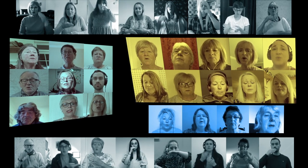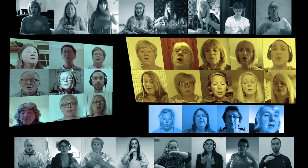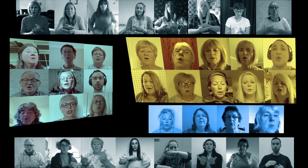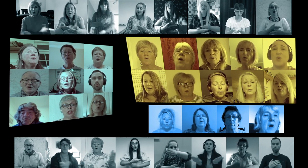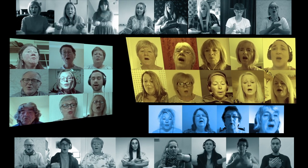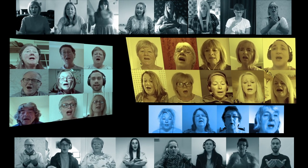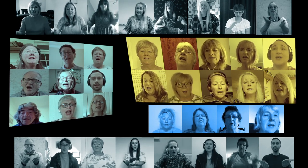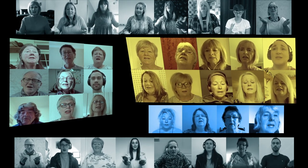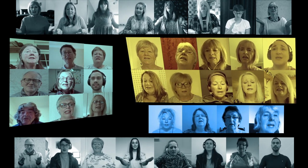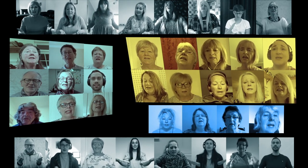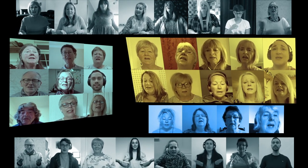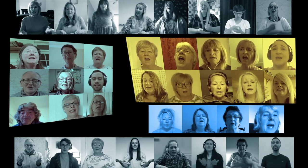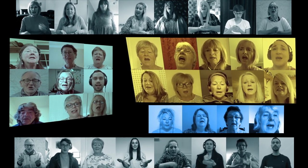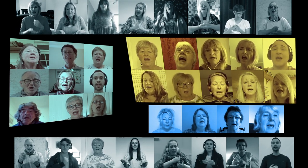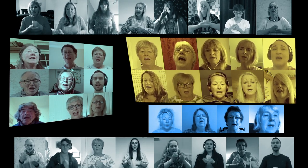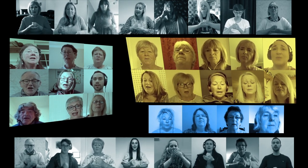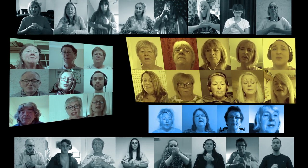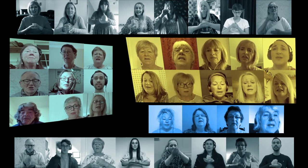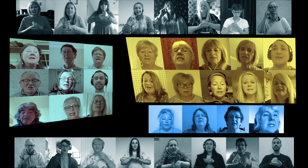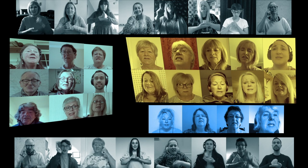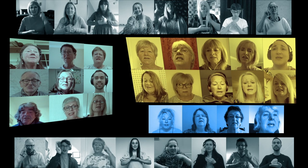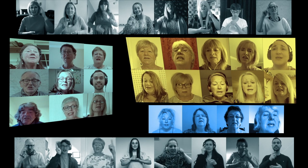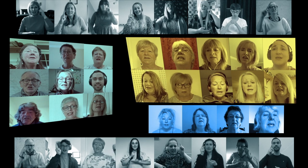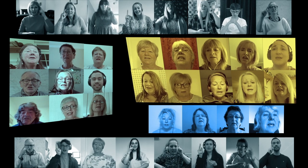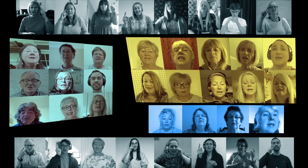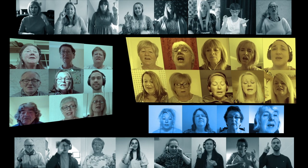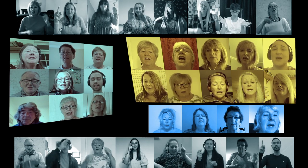Whisper wildly, help me see